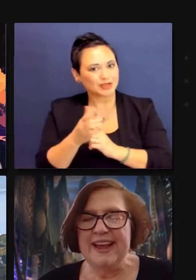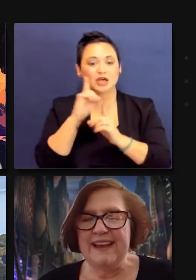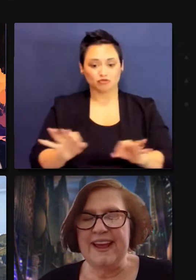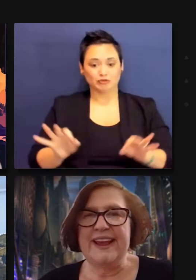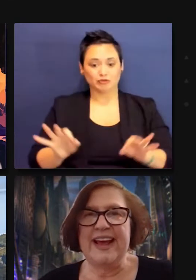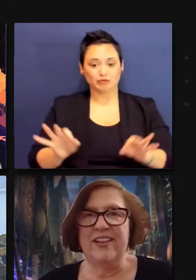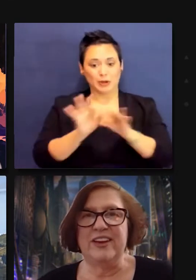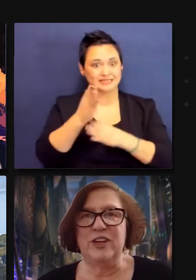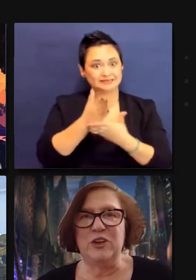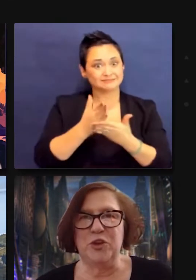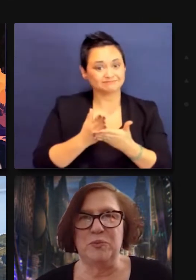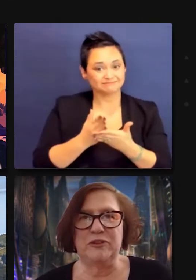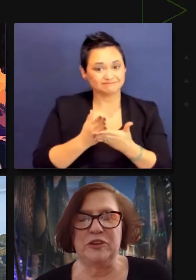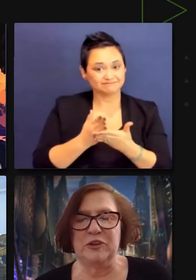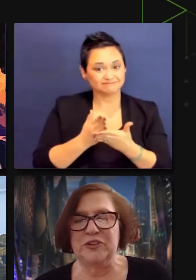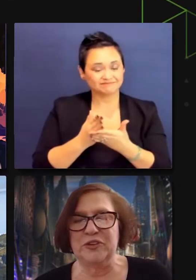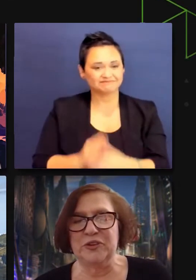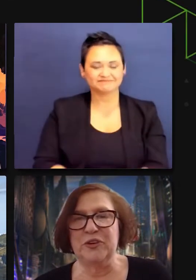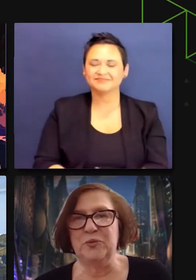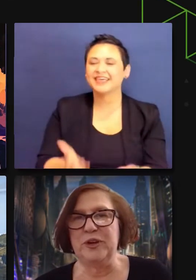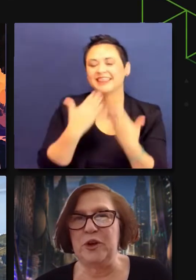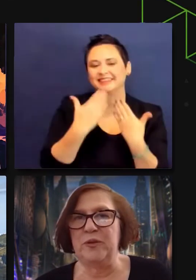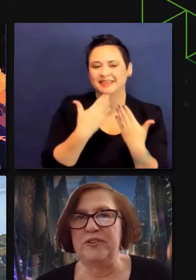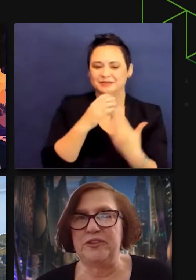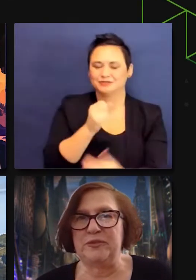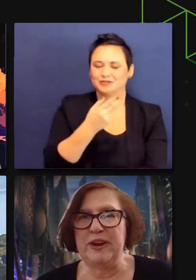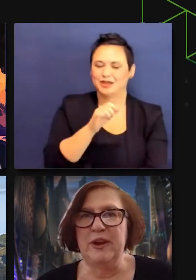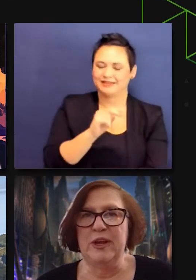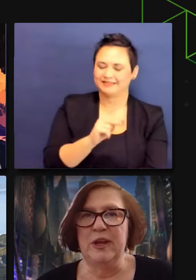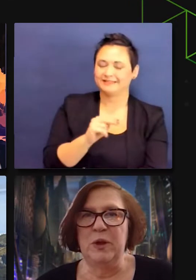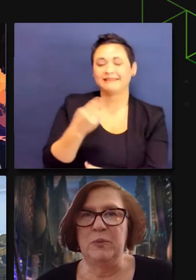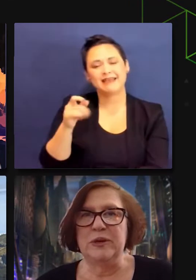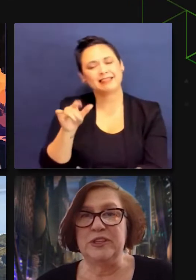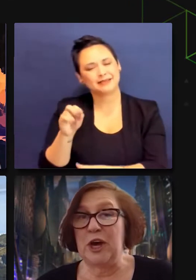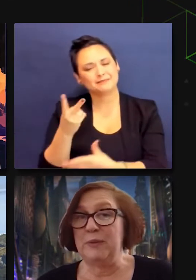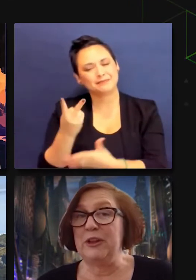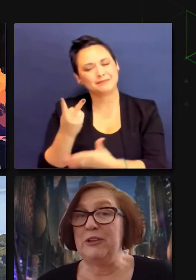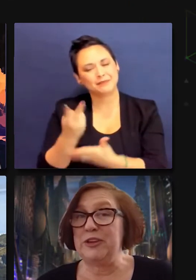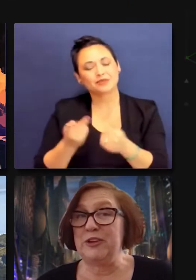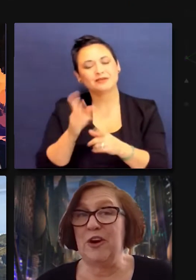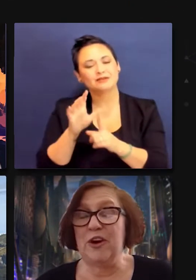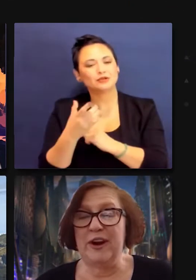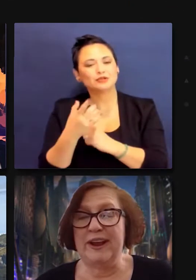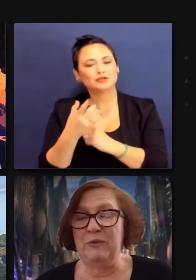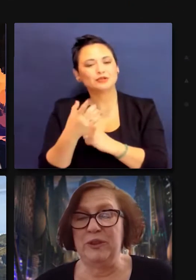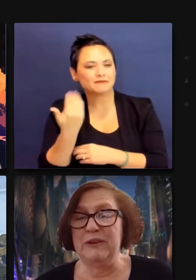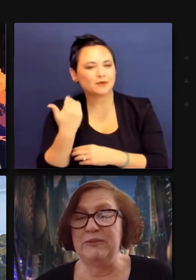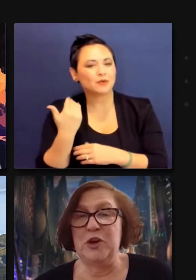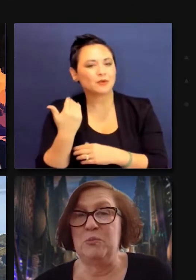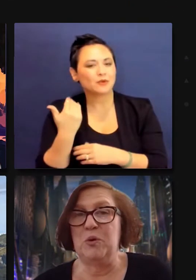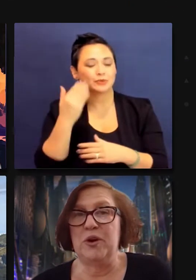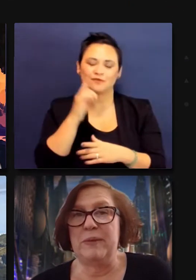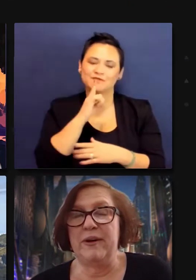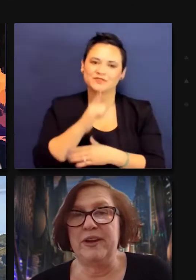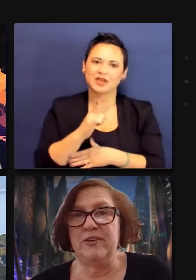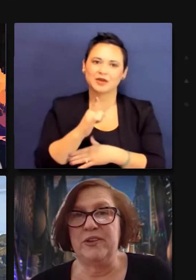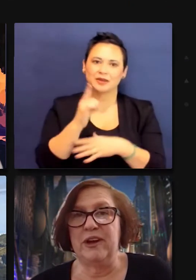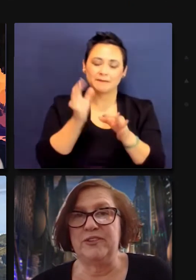And Helen, you know, you mentioned culture earlier. We know this is a very important topic, close to your heart. I would love to know more about your thoughts